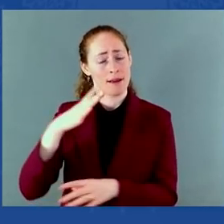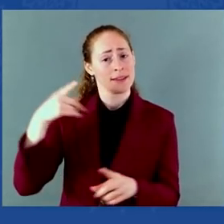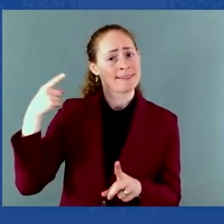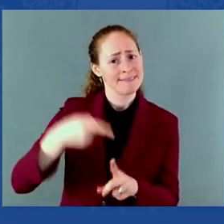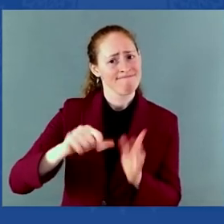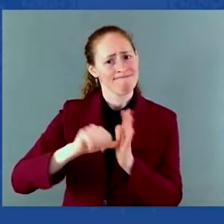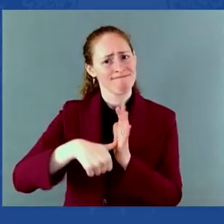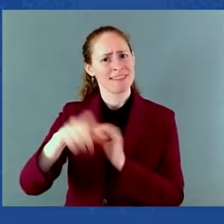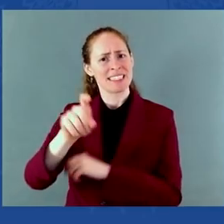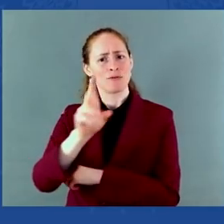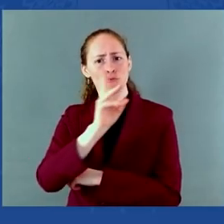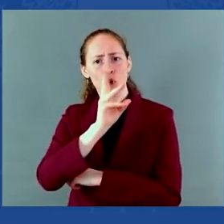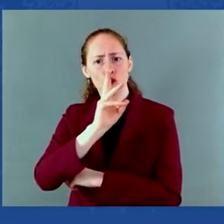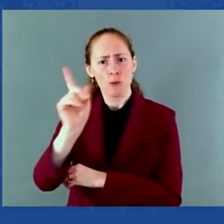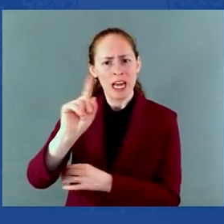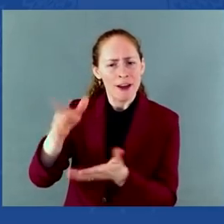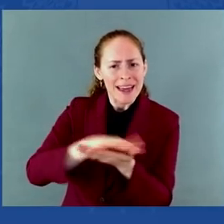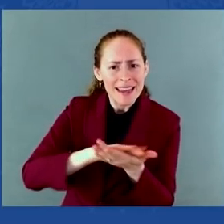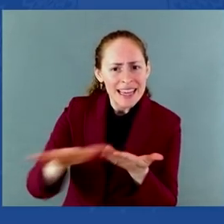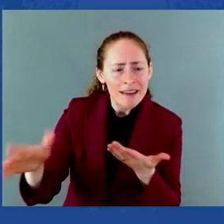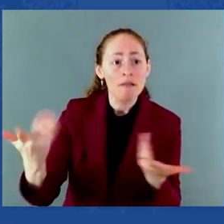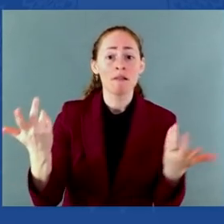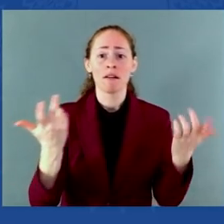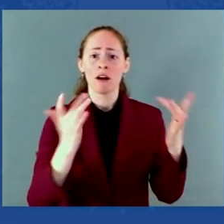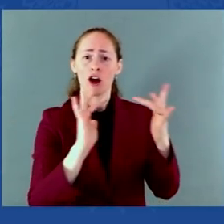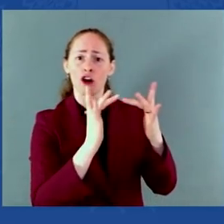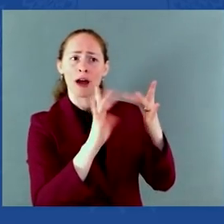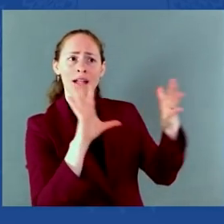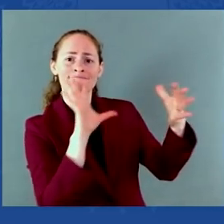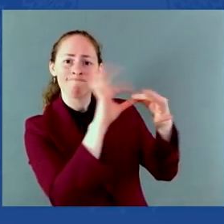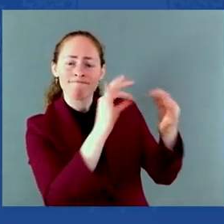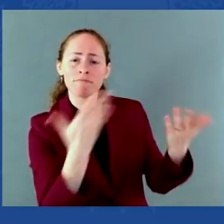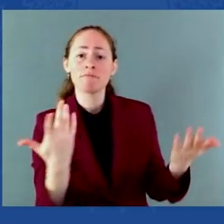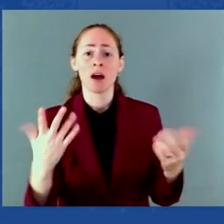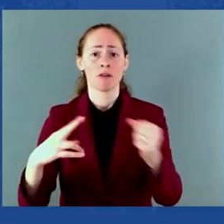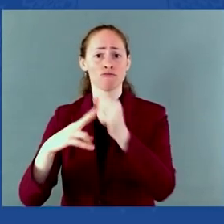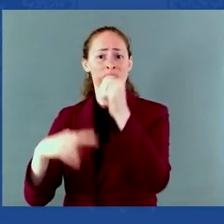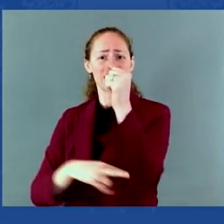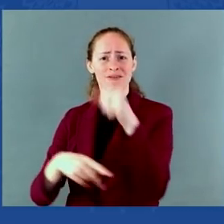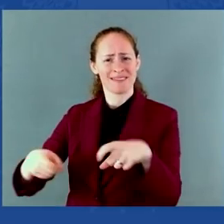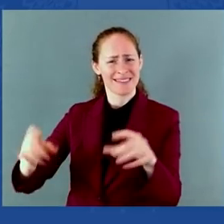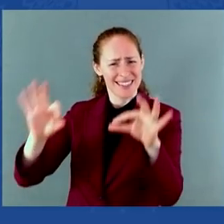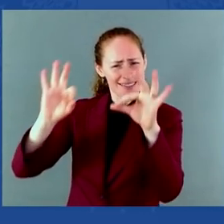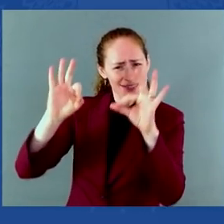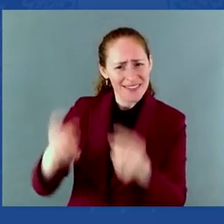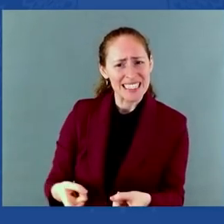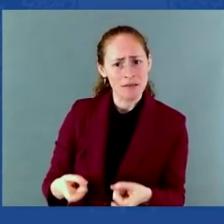and everything in this bill matters to individual lives of real people. This is not something abstract.